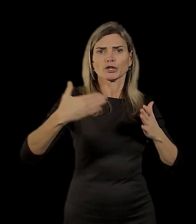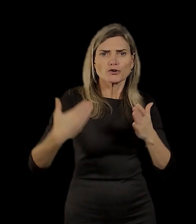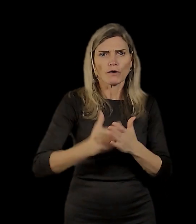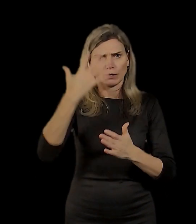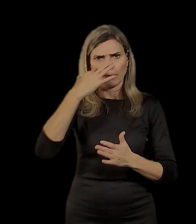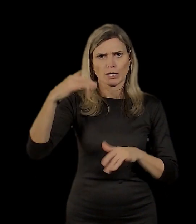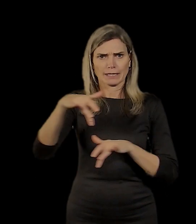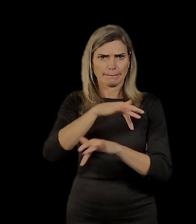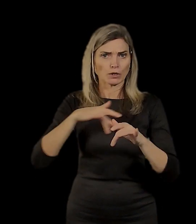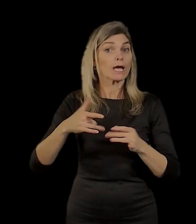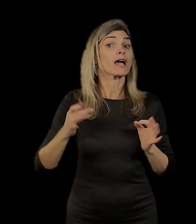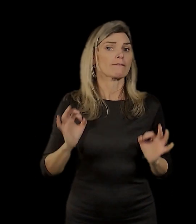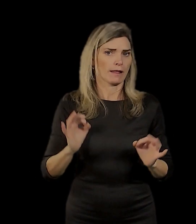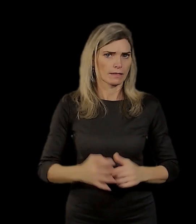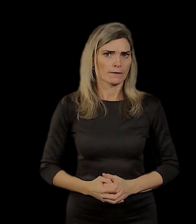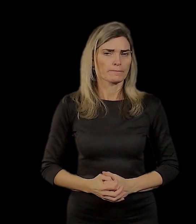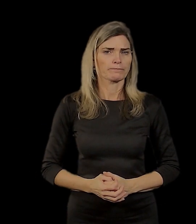in the past it was